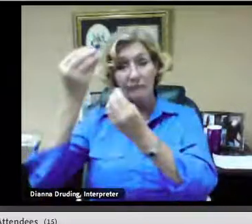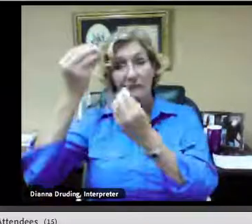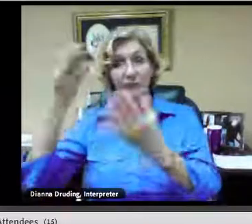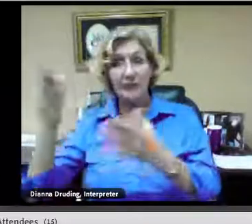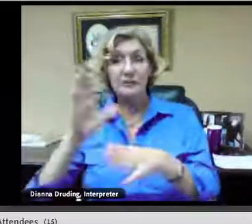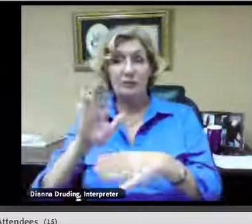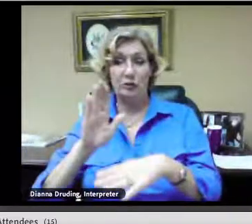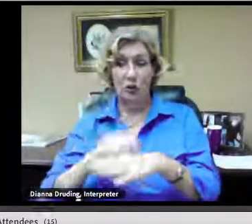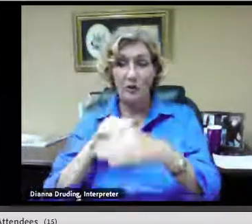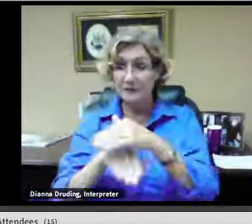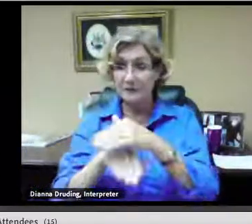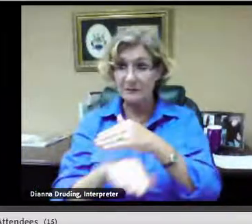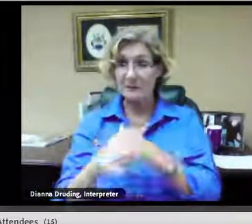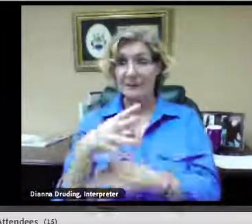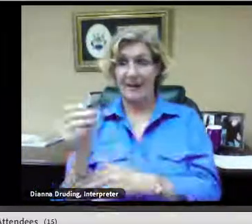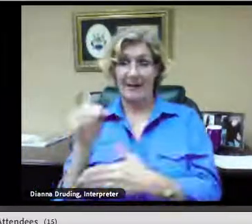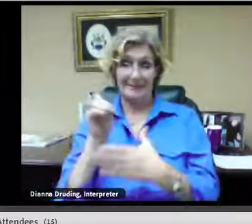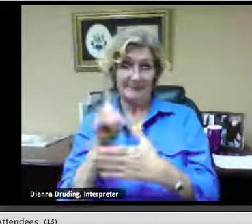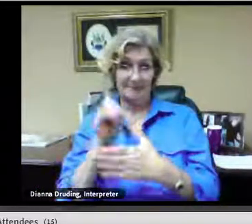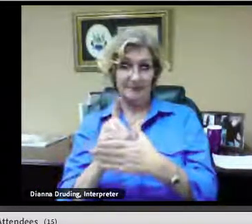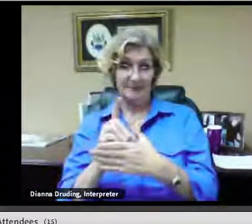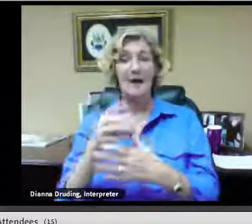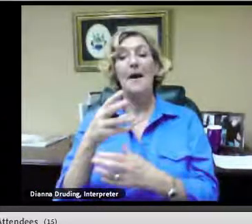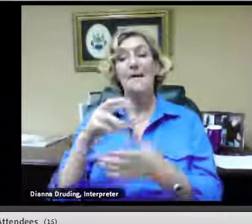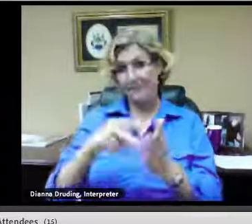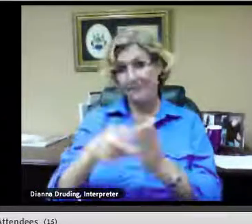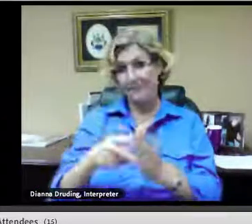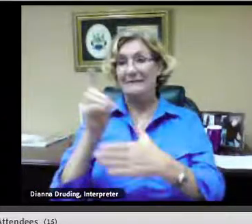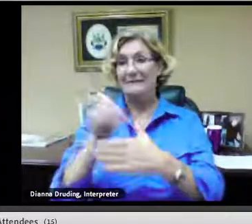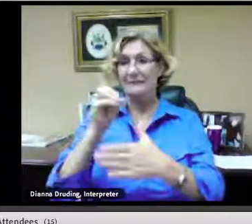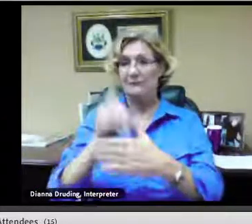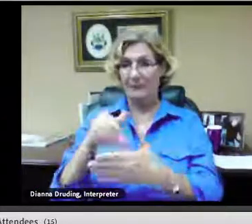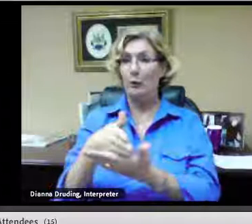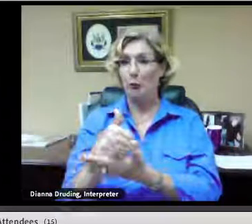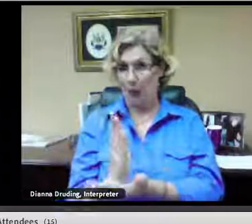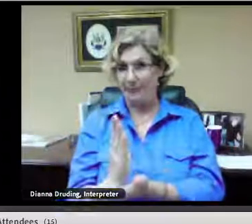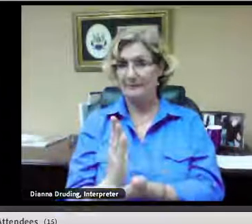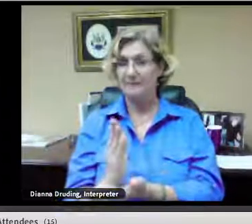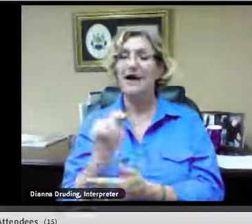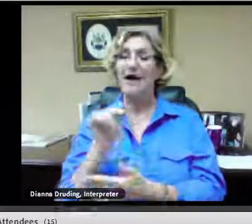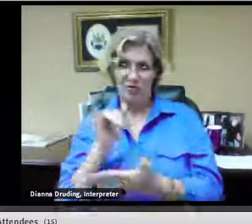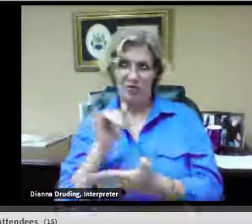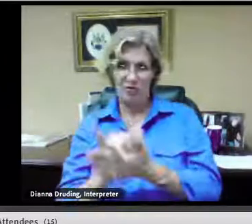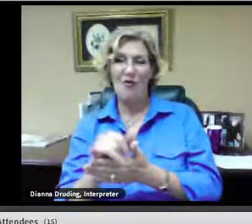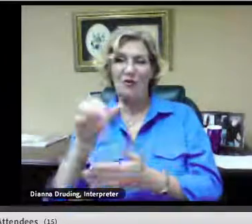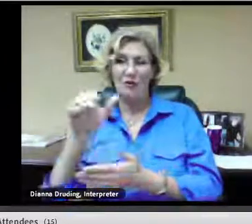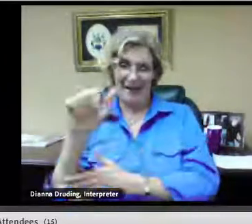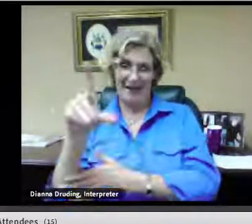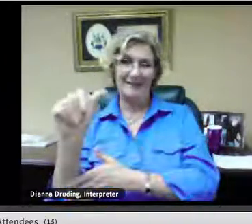mainly via disability rights, and these are based on the ADA, Americans with Disabilities Act,